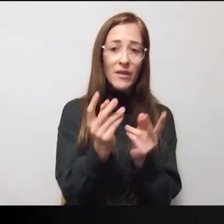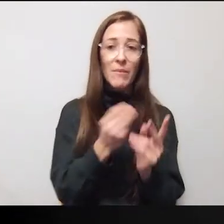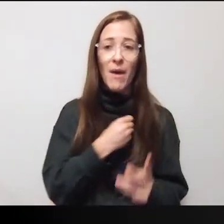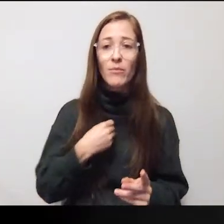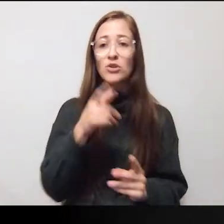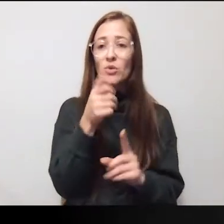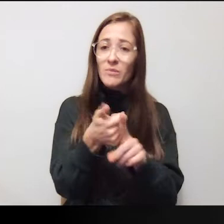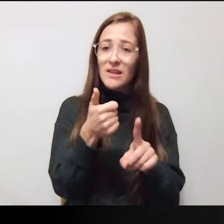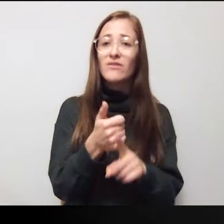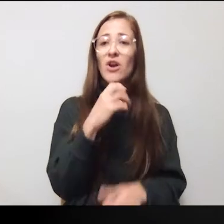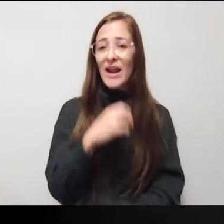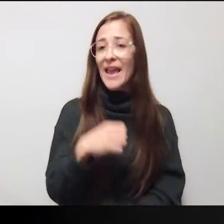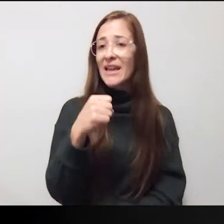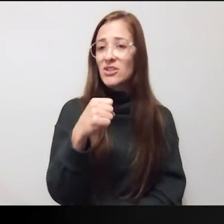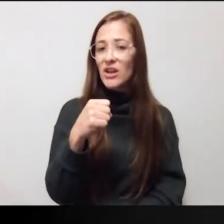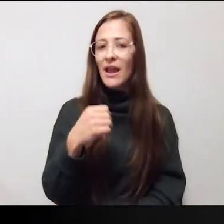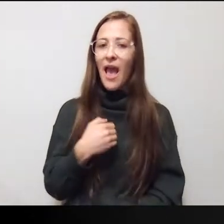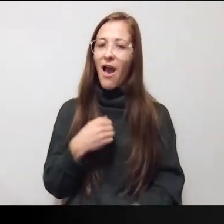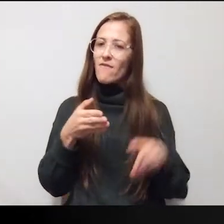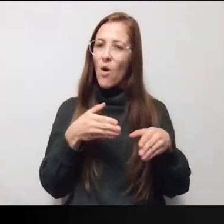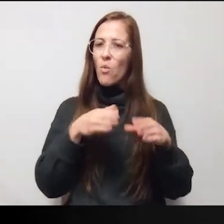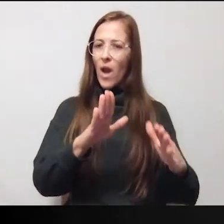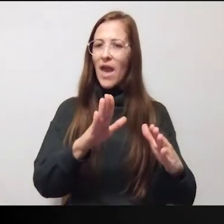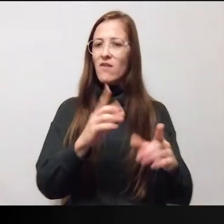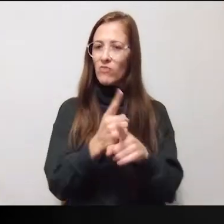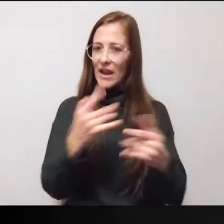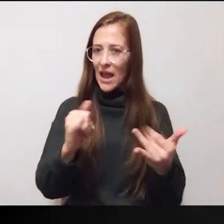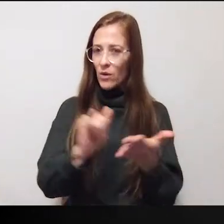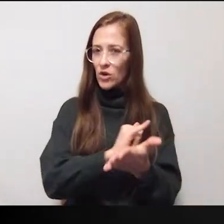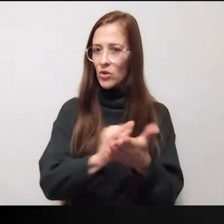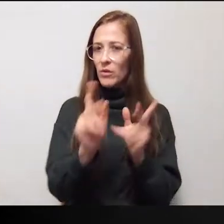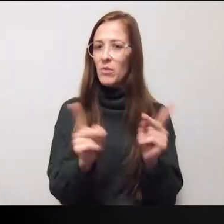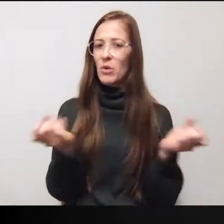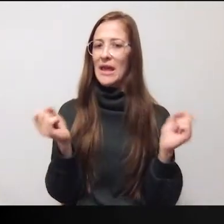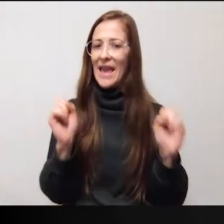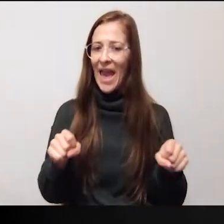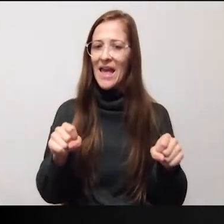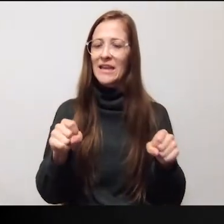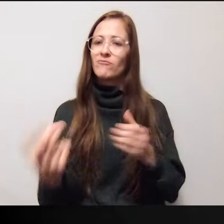Is there a mechanism in New York State right now where people can be brought to that table